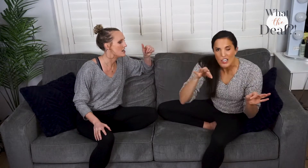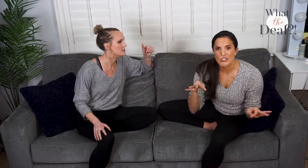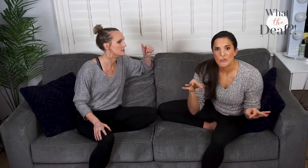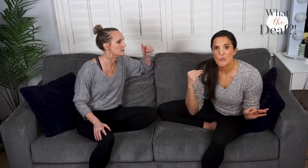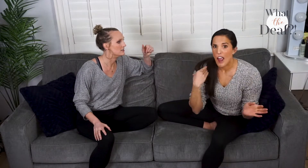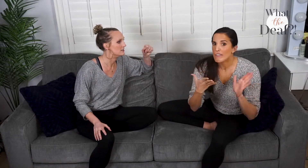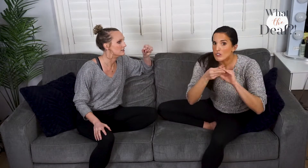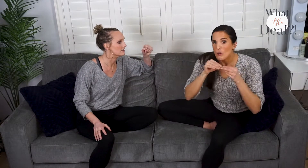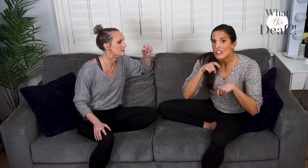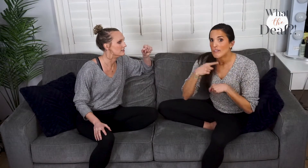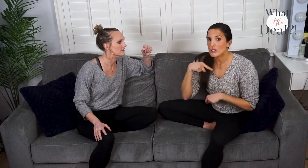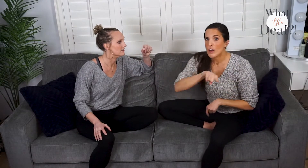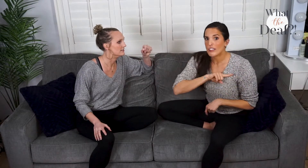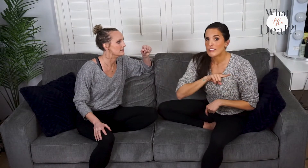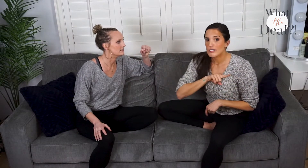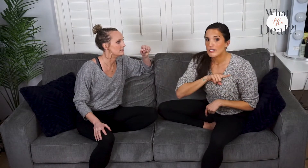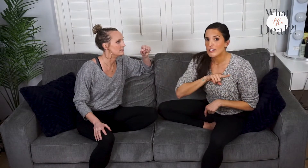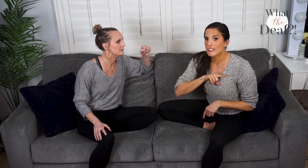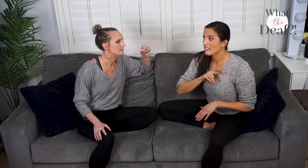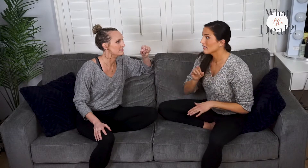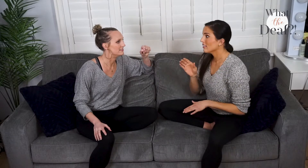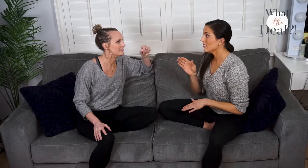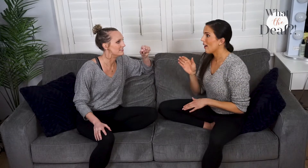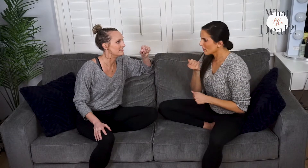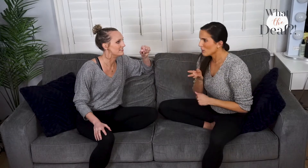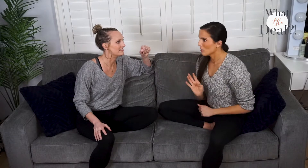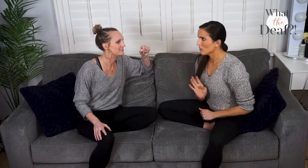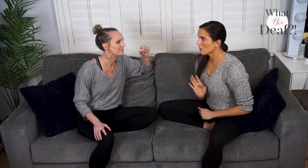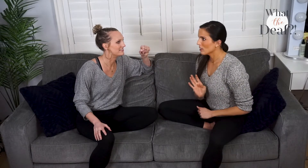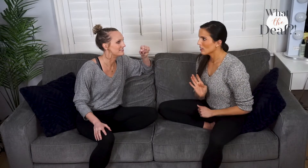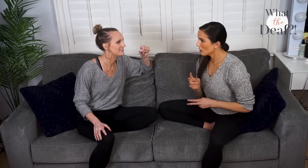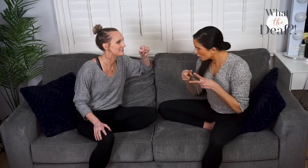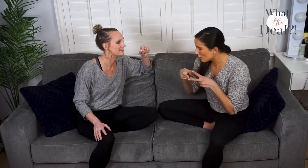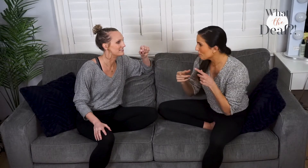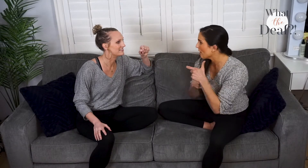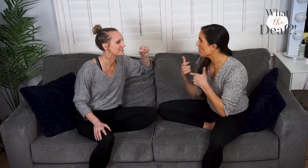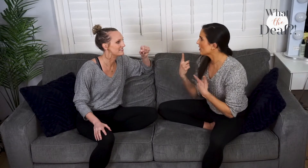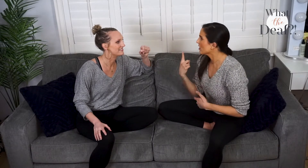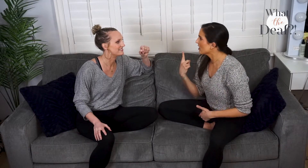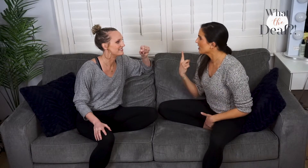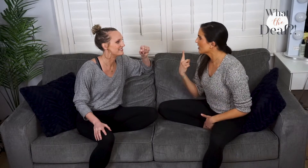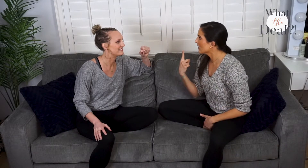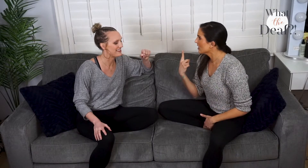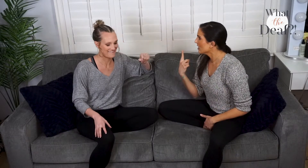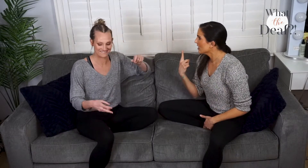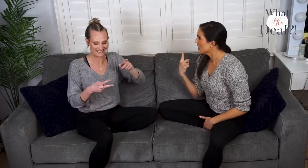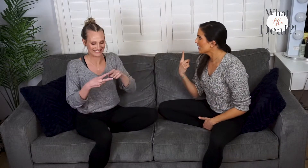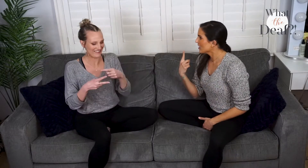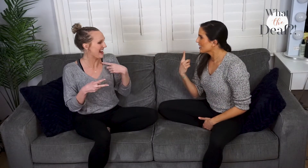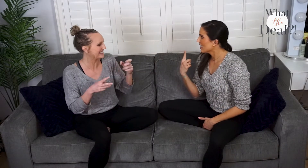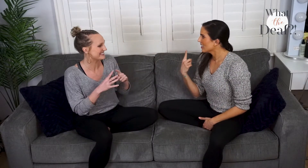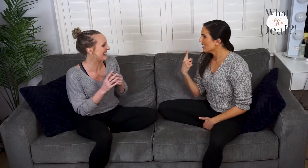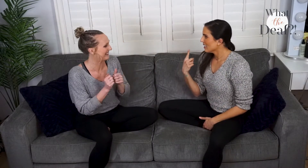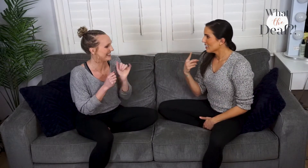And I will explain. We have a story time for you all, a few, two in particular. Ooh, we have to start with that one.